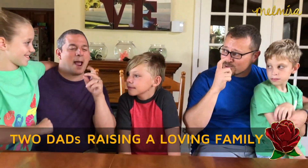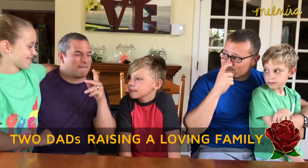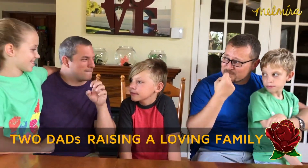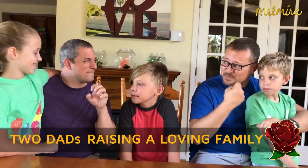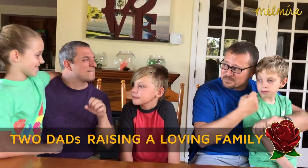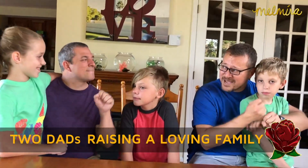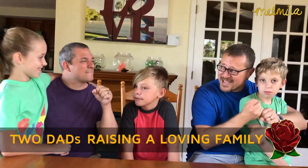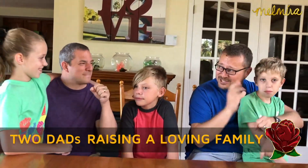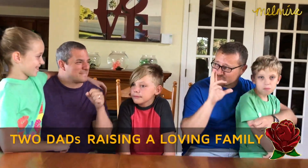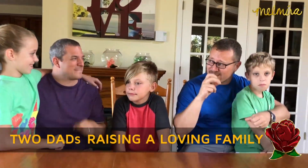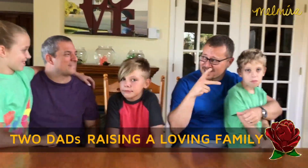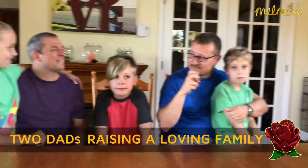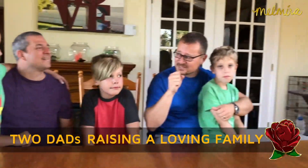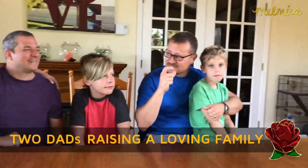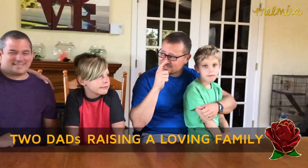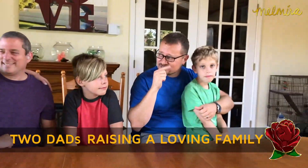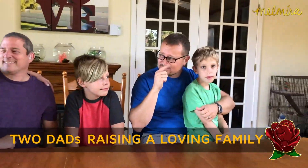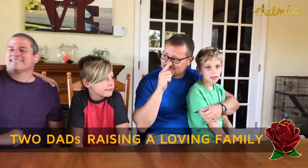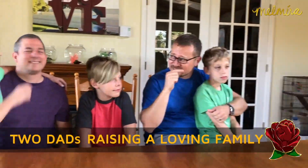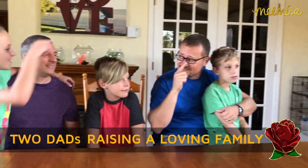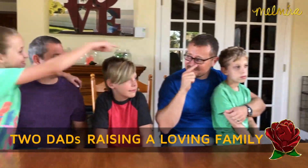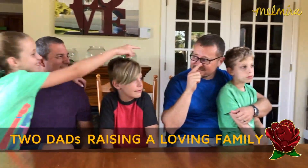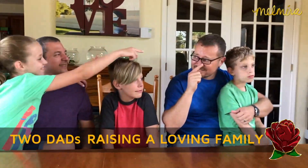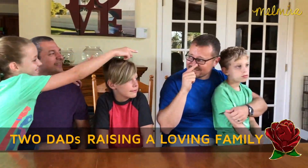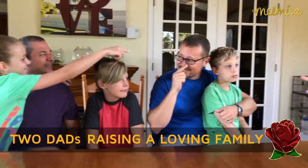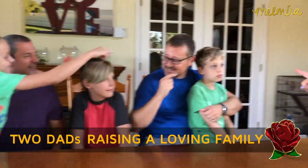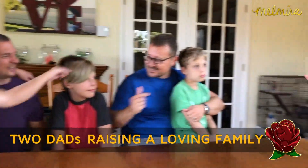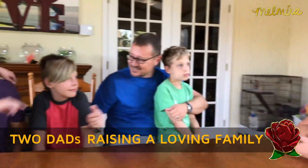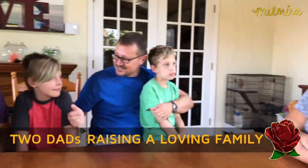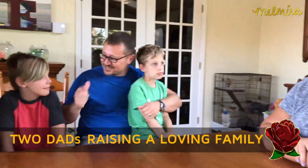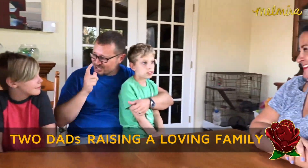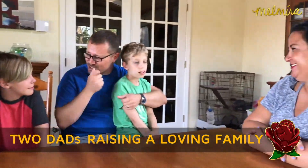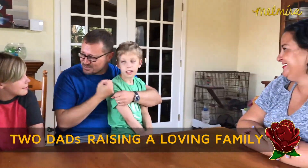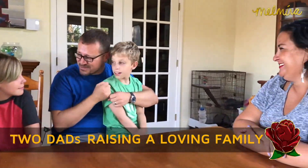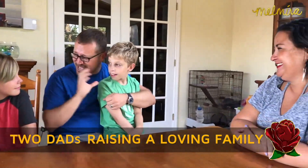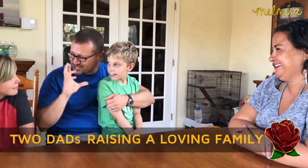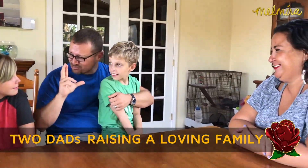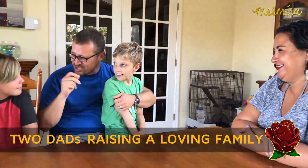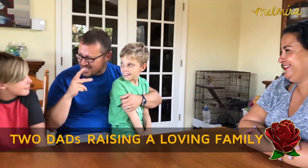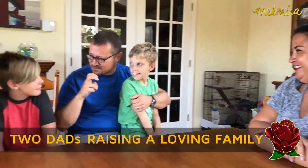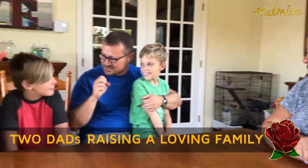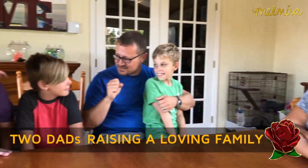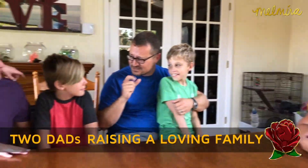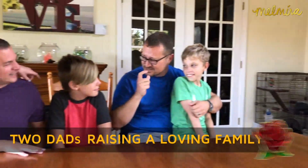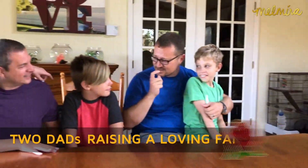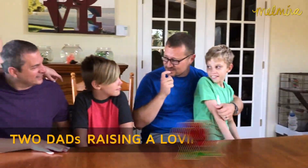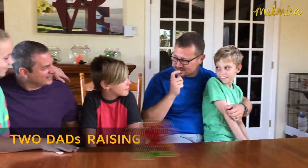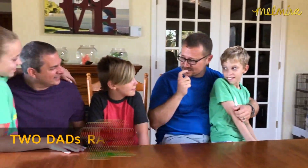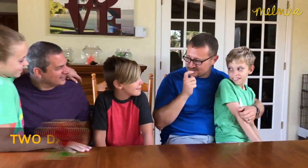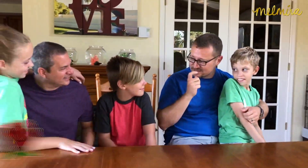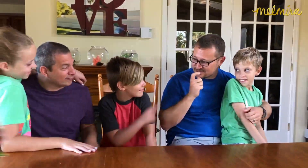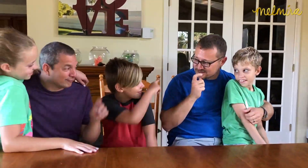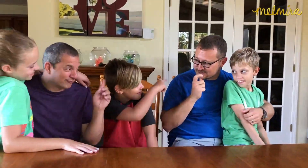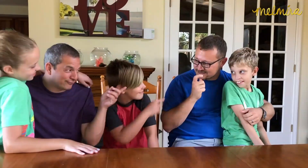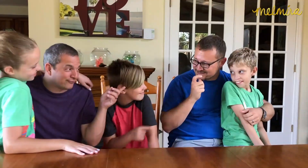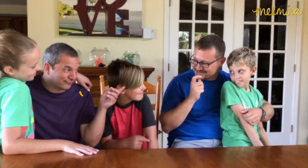Who makes crepes? You! Who makes crepes? You.